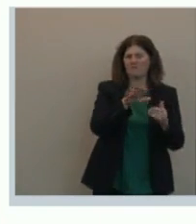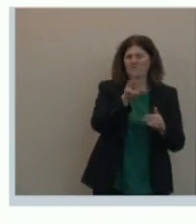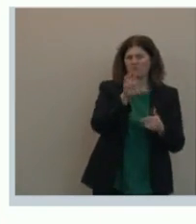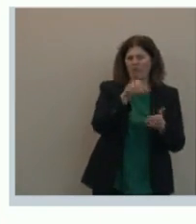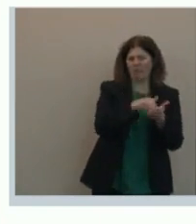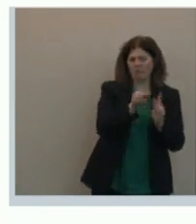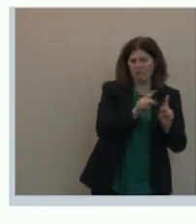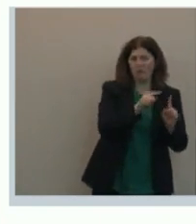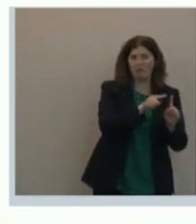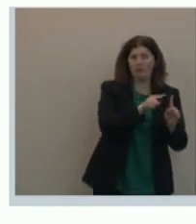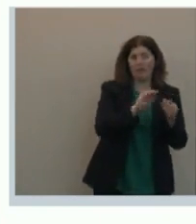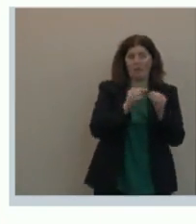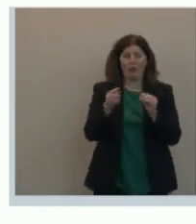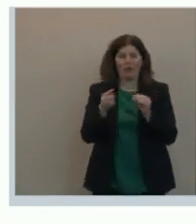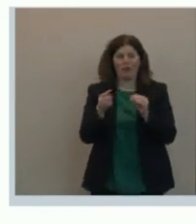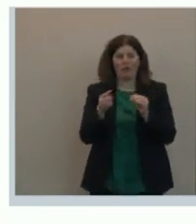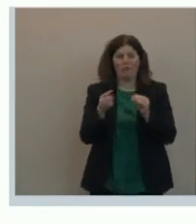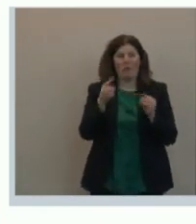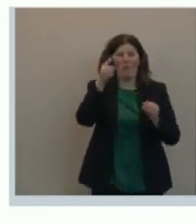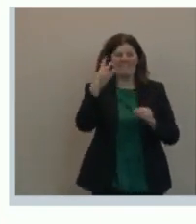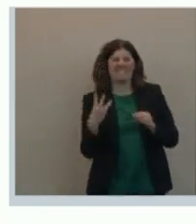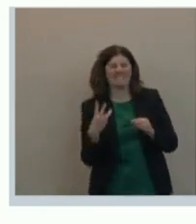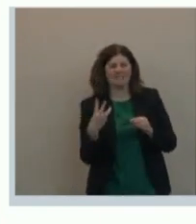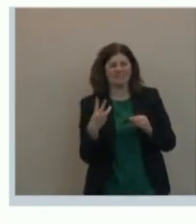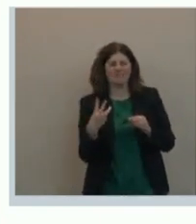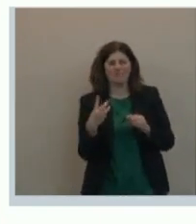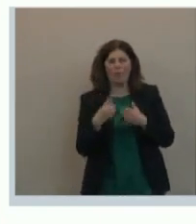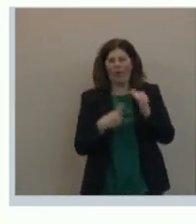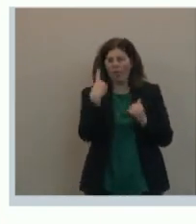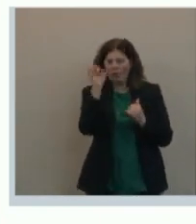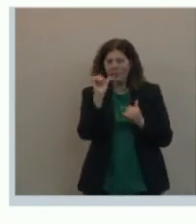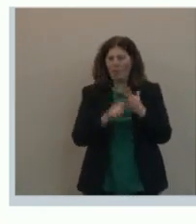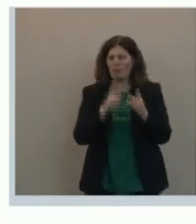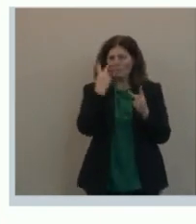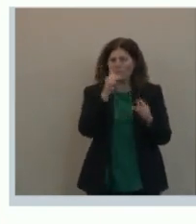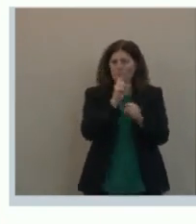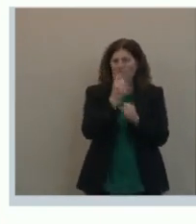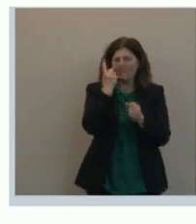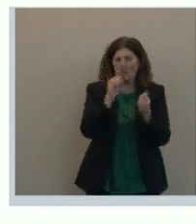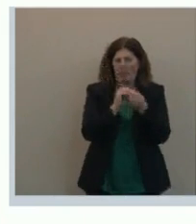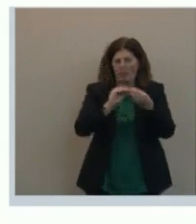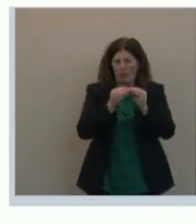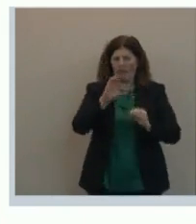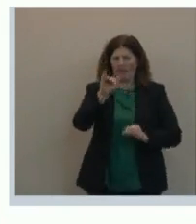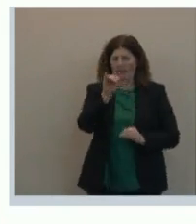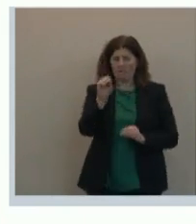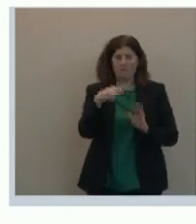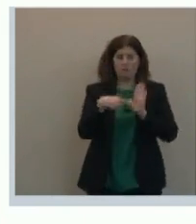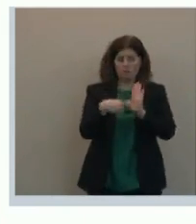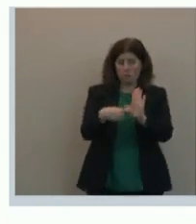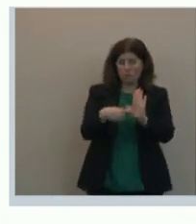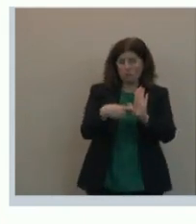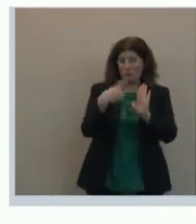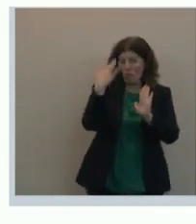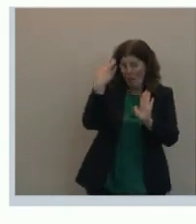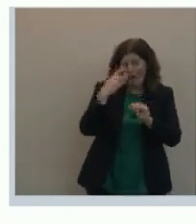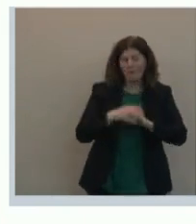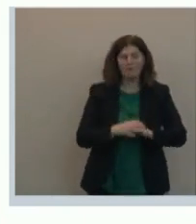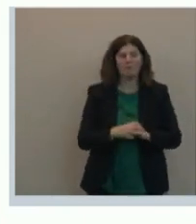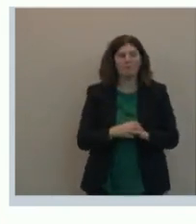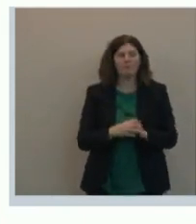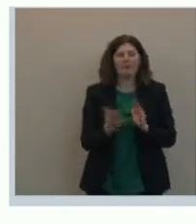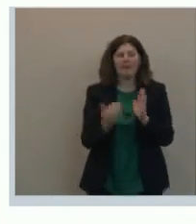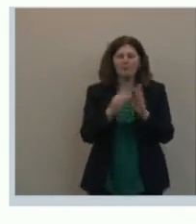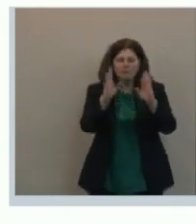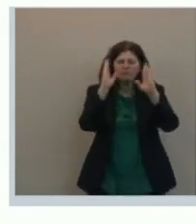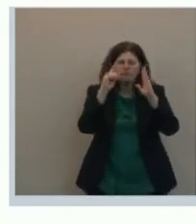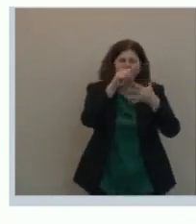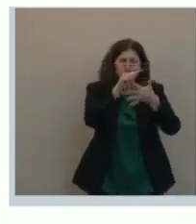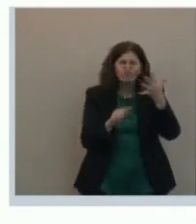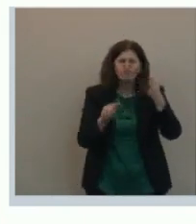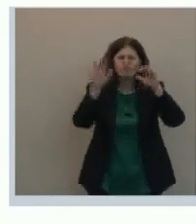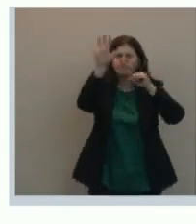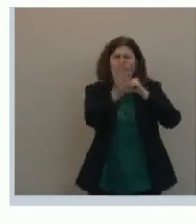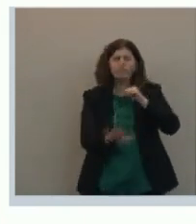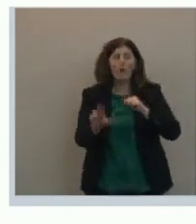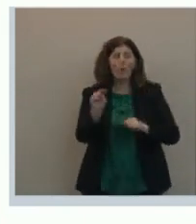IF YOU ARE IN A COUNTY THAT HAS MORE THAN 100,000 PEOPLE LIKE ALBUQUERQUE THAT HAS ALMOST 600,000 PEOPLE, THE NUMBER HERE WILL BE 1/6 OF WHAT YOU WOULD SEE.